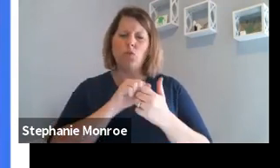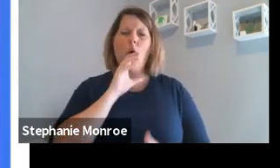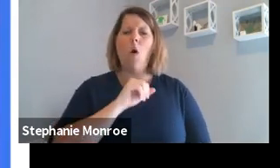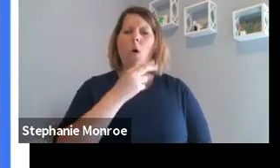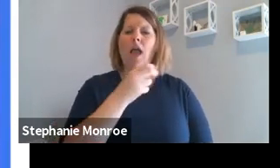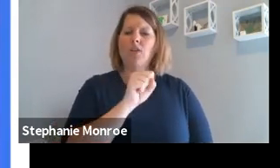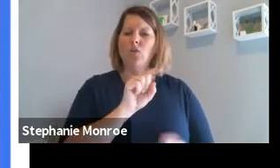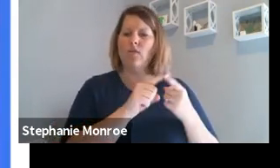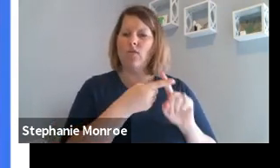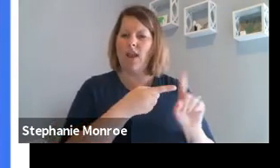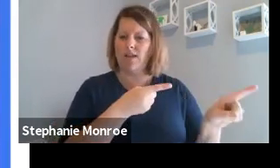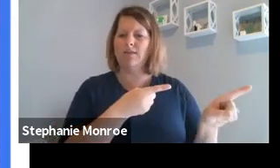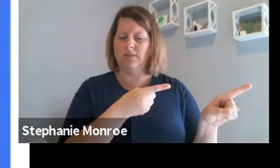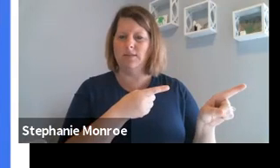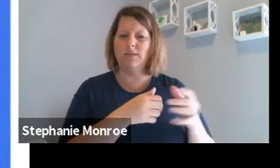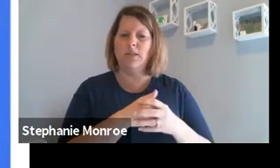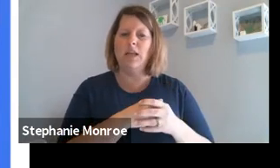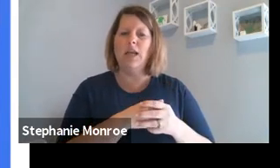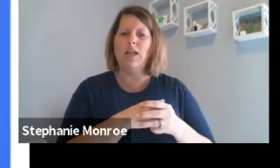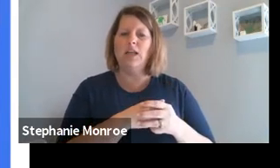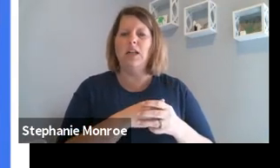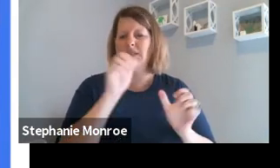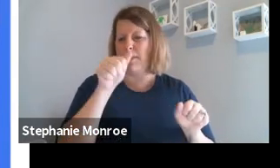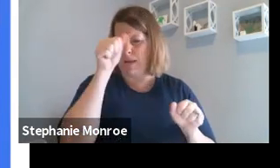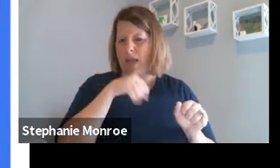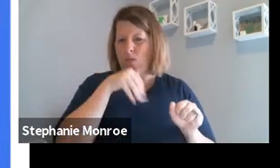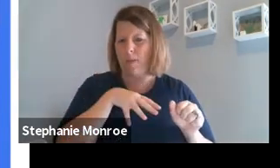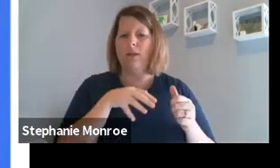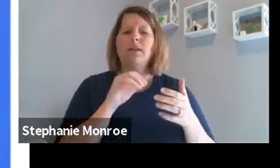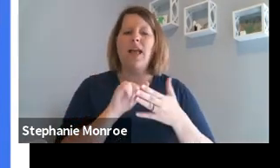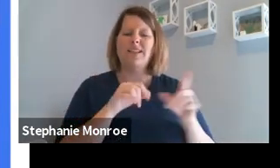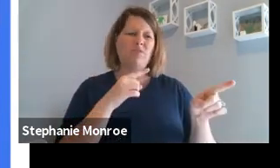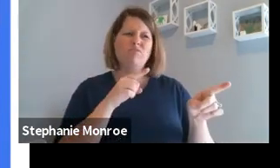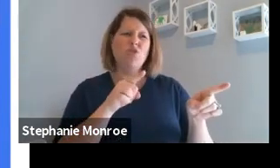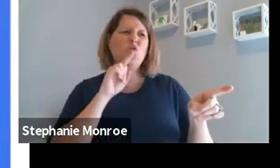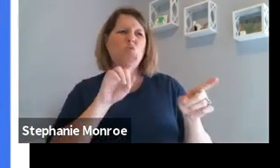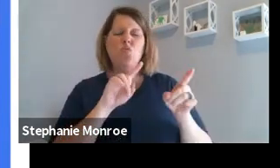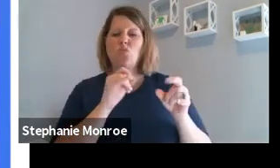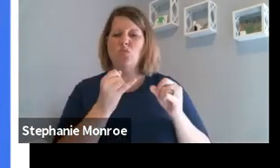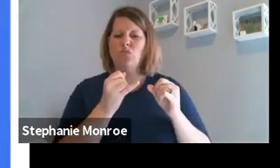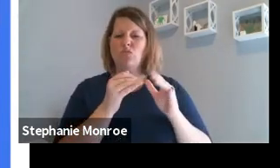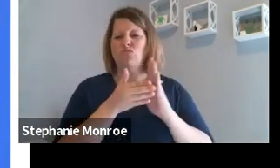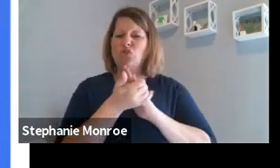of the opposite sex, and accuses you of being unfaithful. Would you consider this a warning sign,